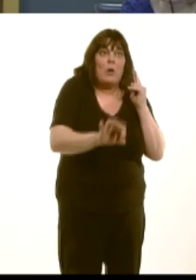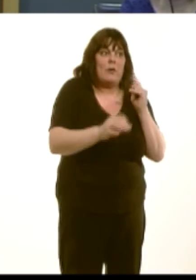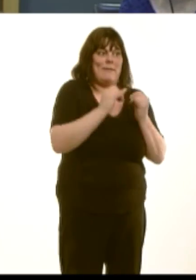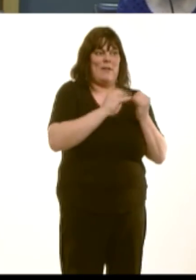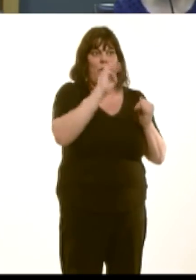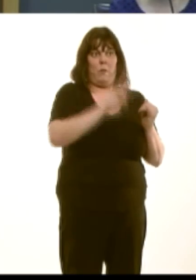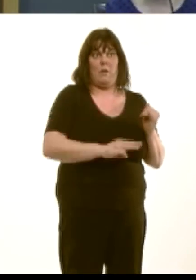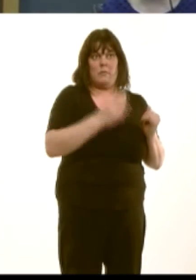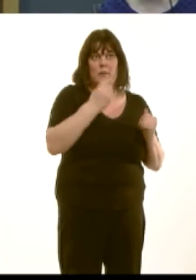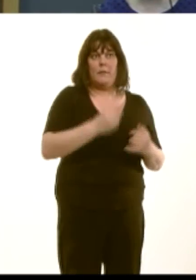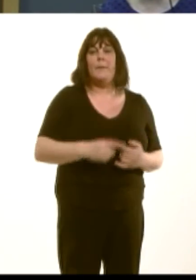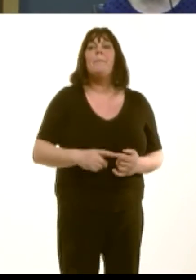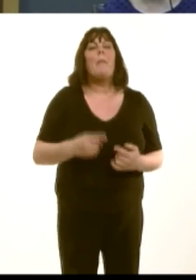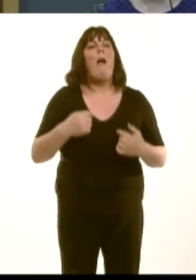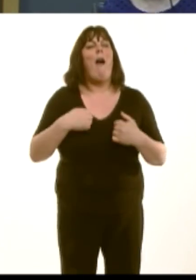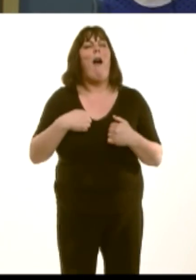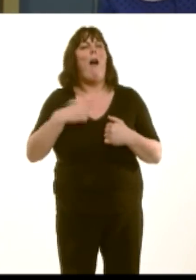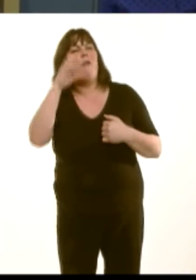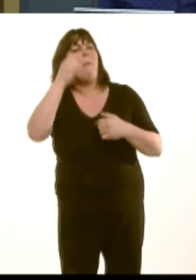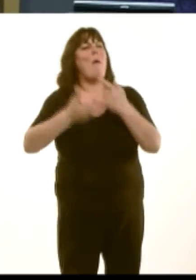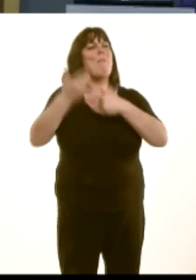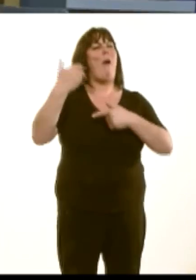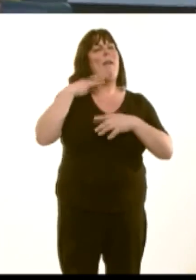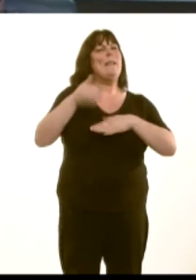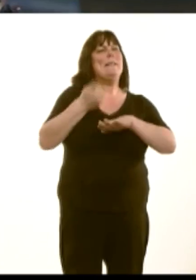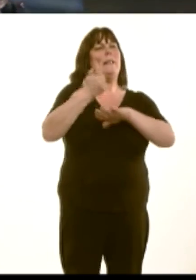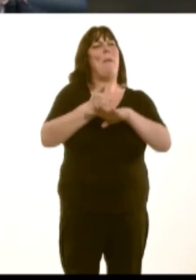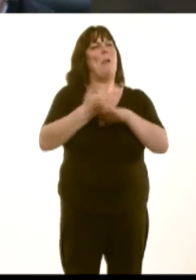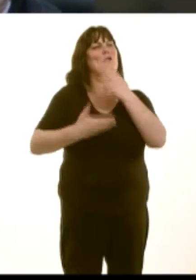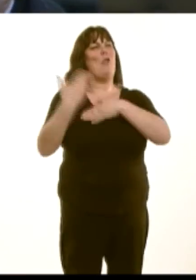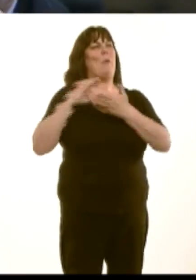I was the Minister who set up the historic scheme, and rightly so at the time, because